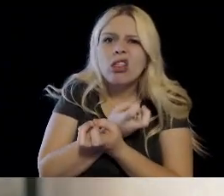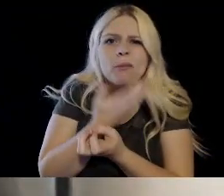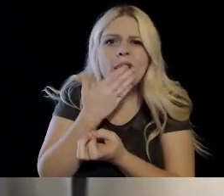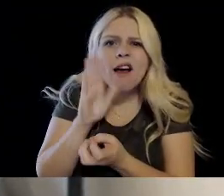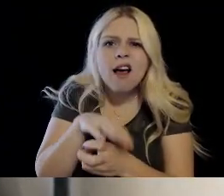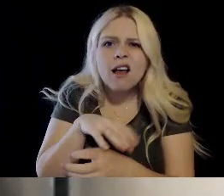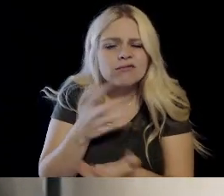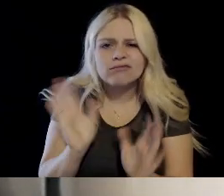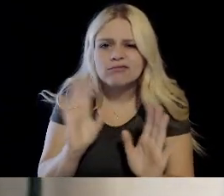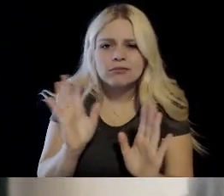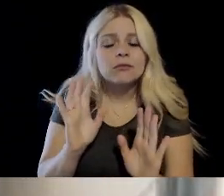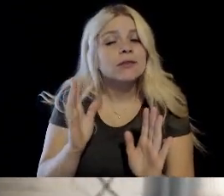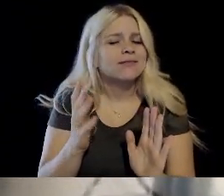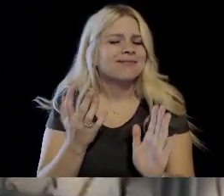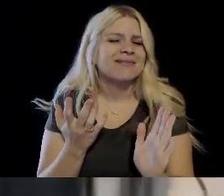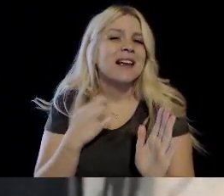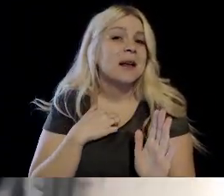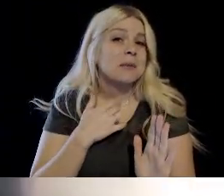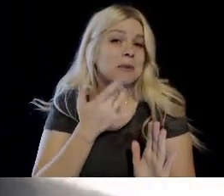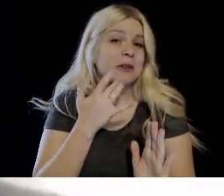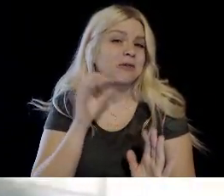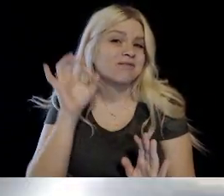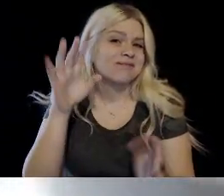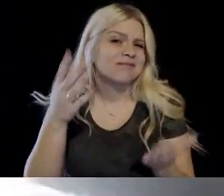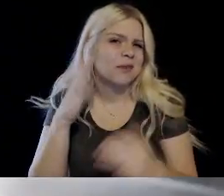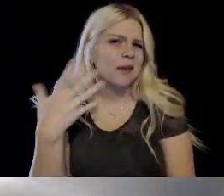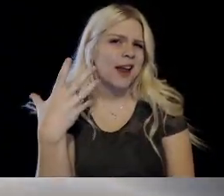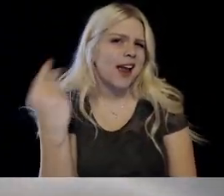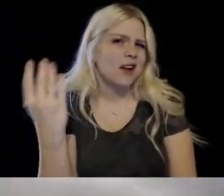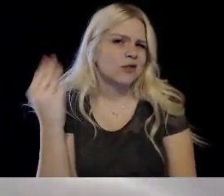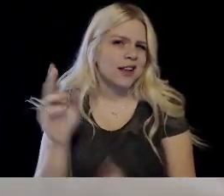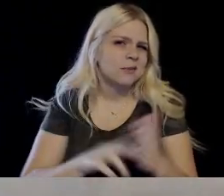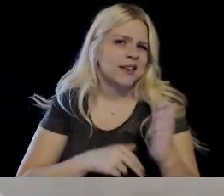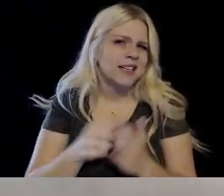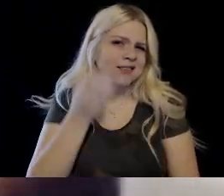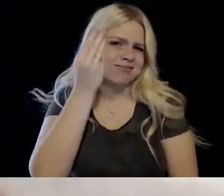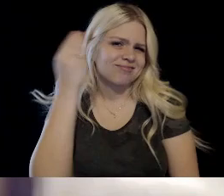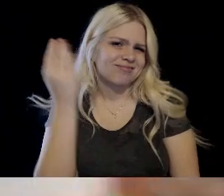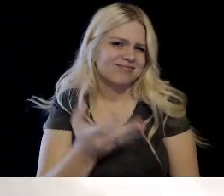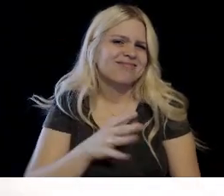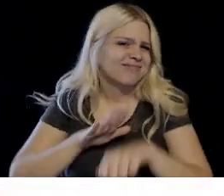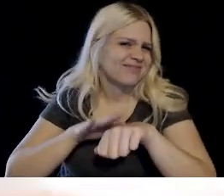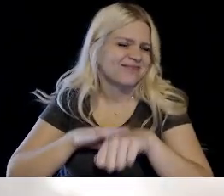Erica: Outside activity! Joanne: Yes. Okay. So, I'm just gonna load up my brush here. And I'm going to make